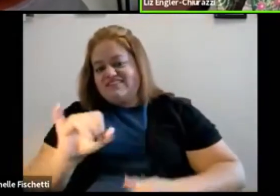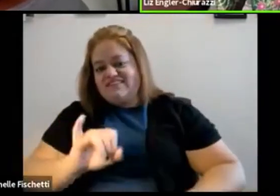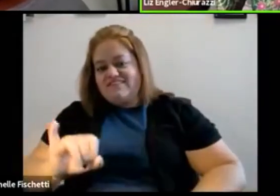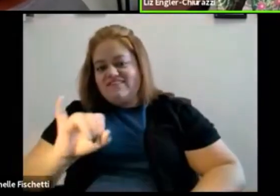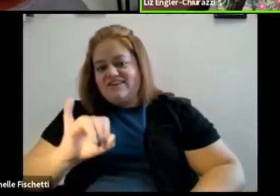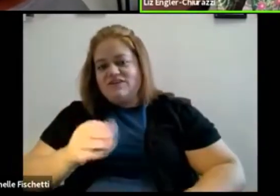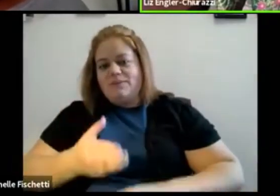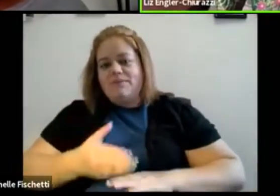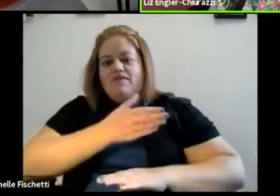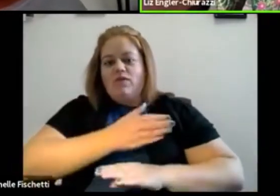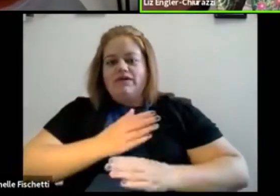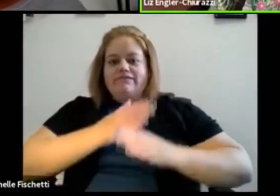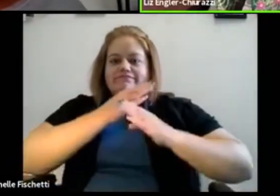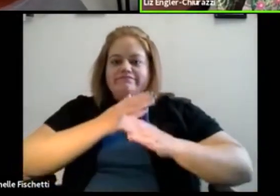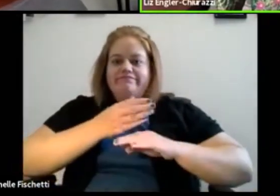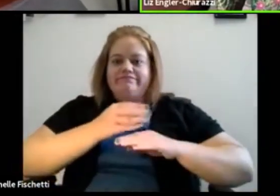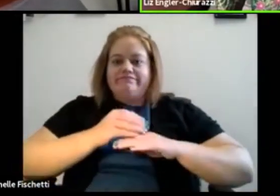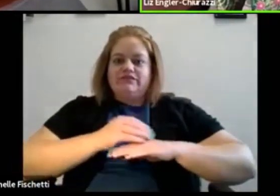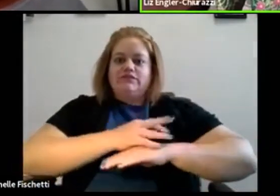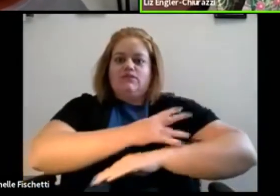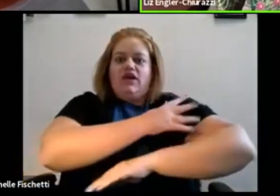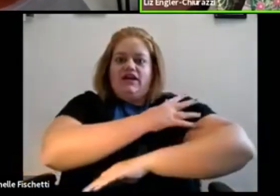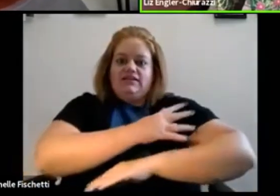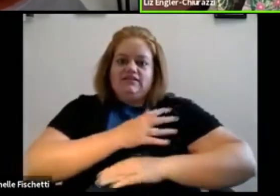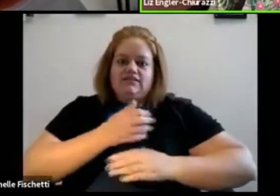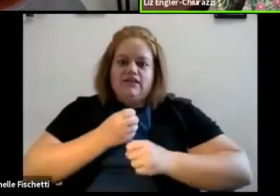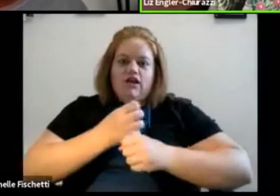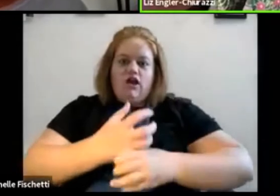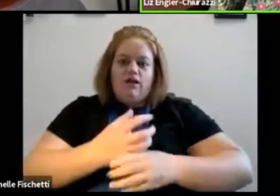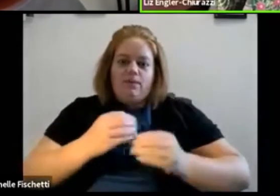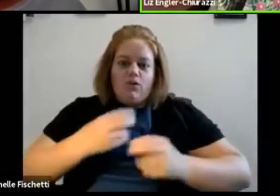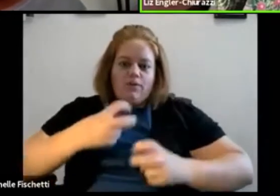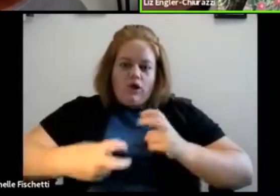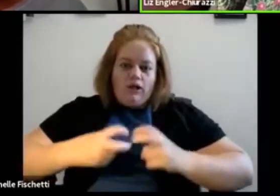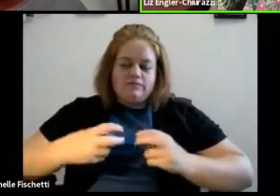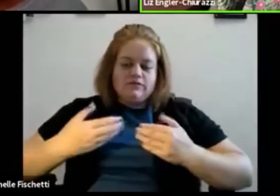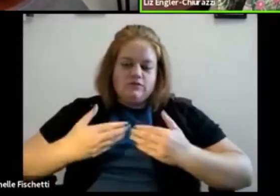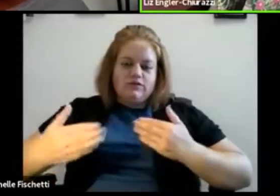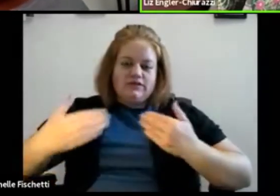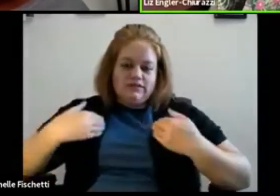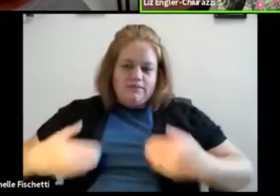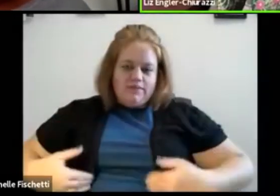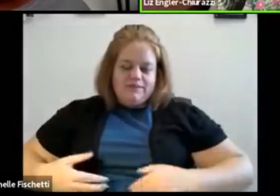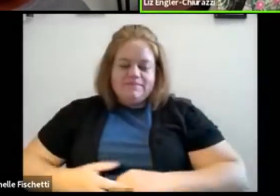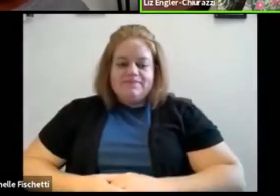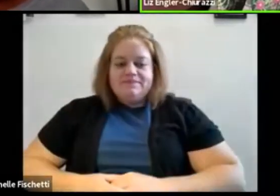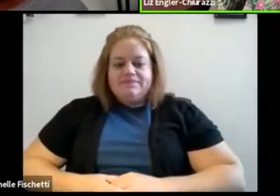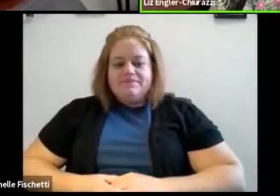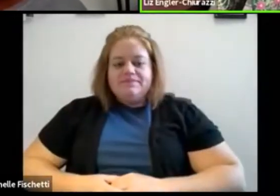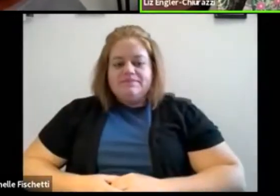chance to grow and cause some more harm to the body. The other part of the innate